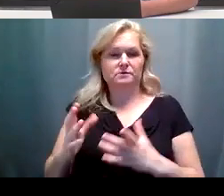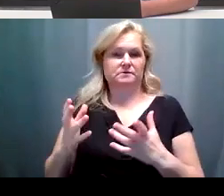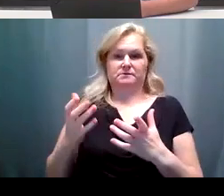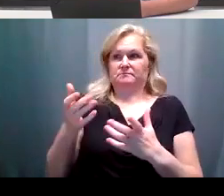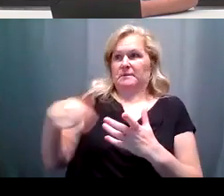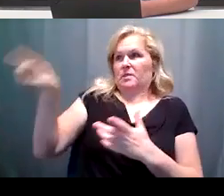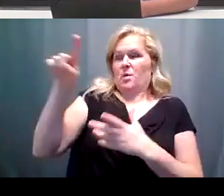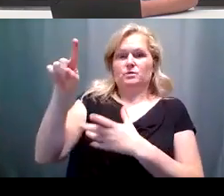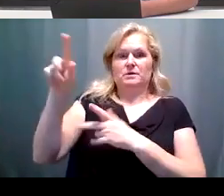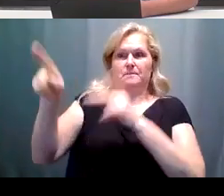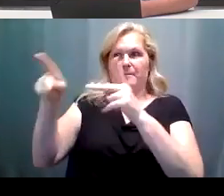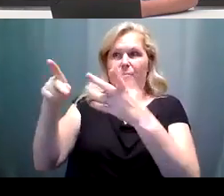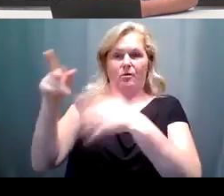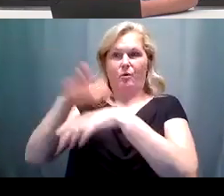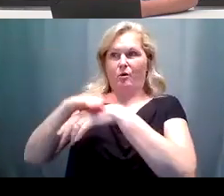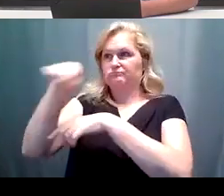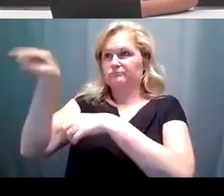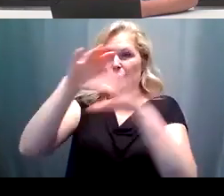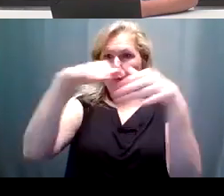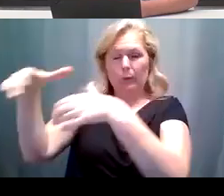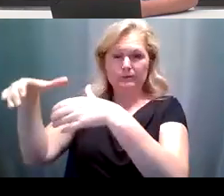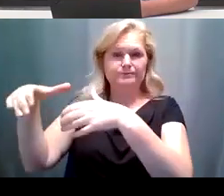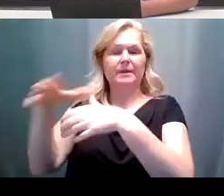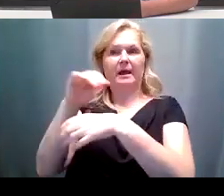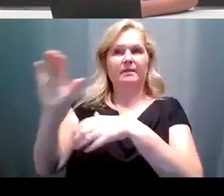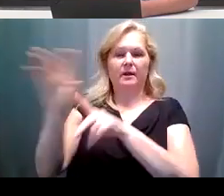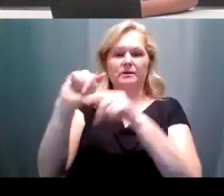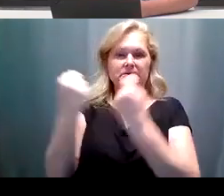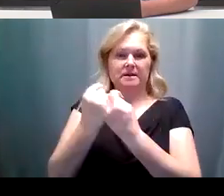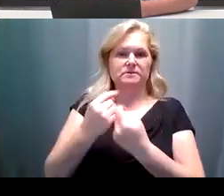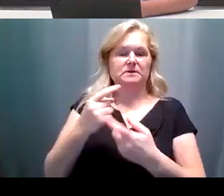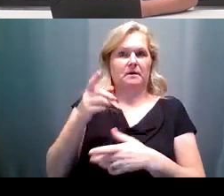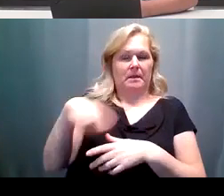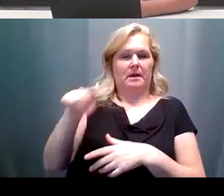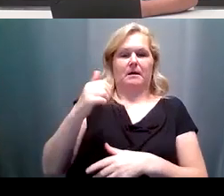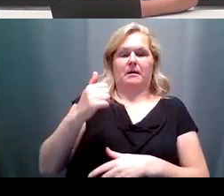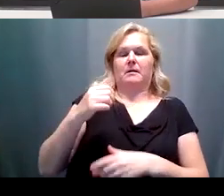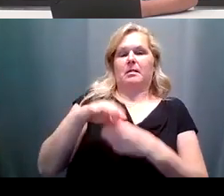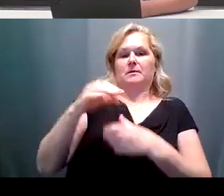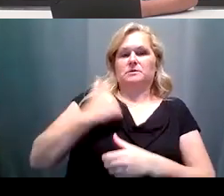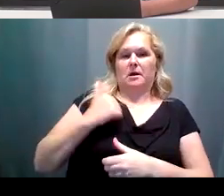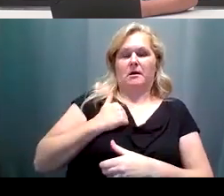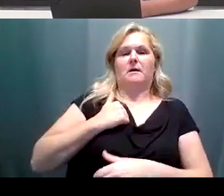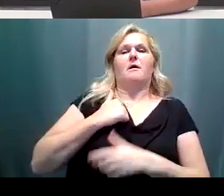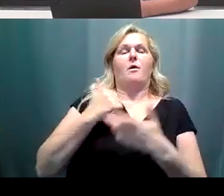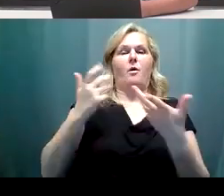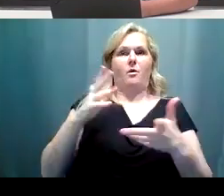Elections Canada understands your concerns and has taken the necessary precautions to keep you safe